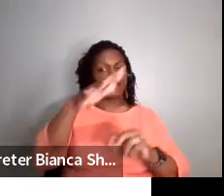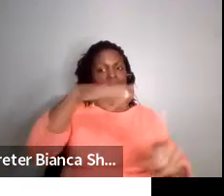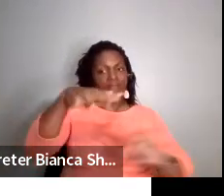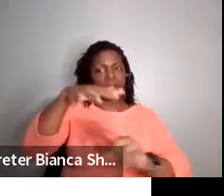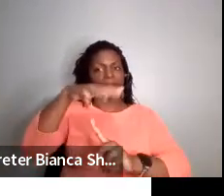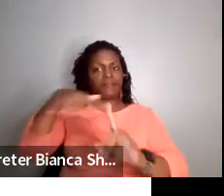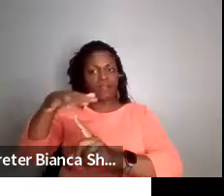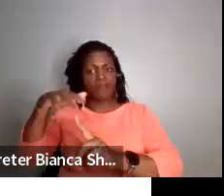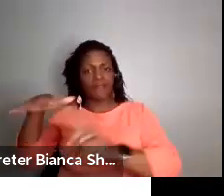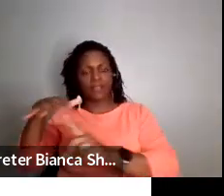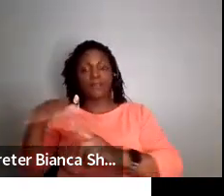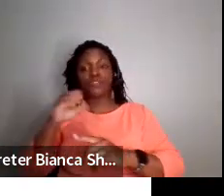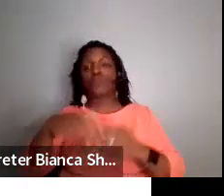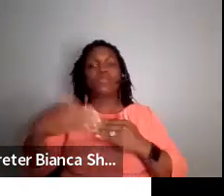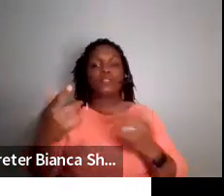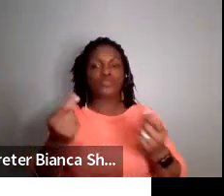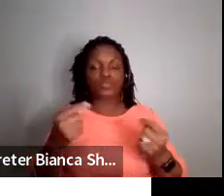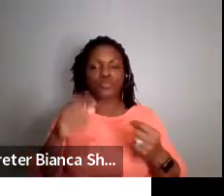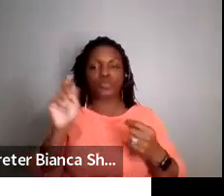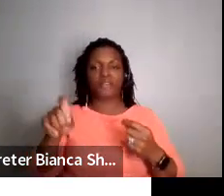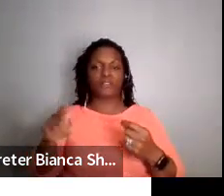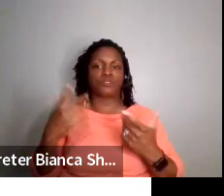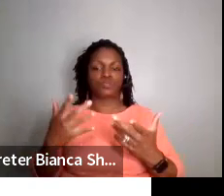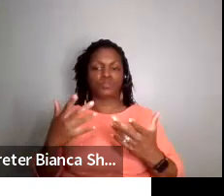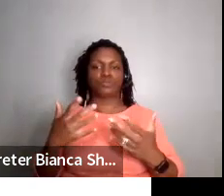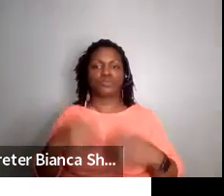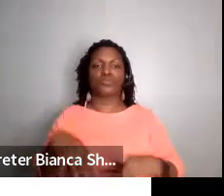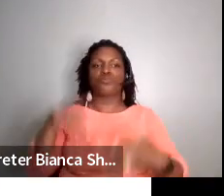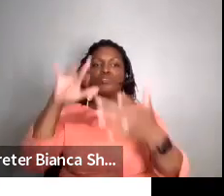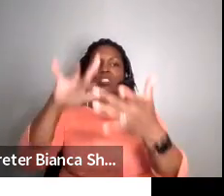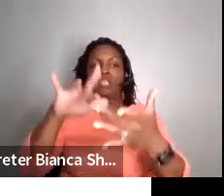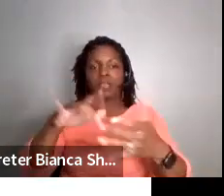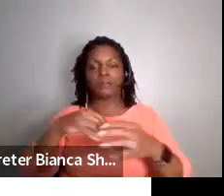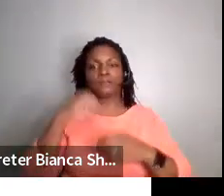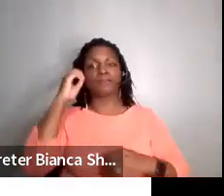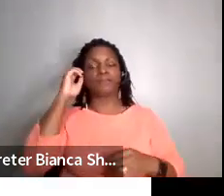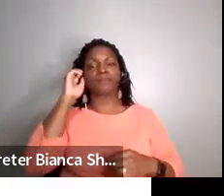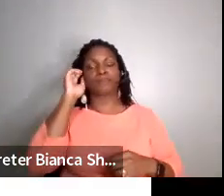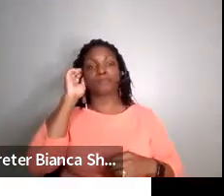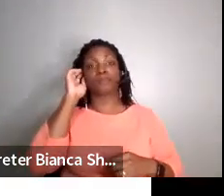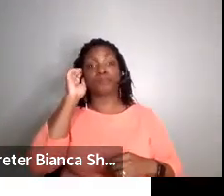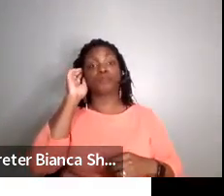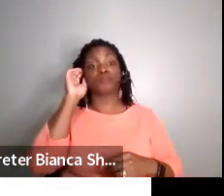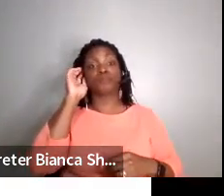Okay, you first have to identify, examine out what the environments are.